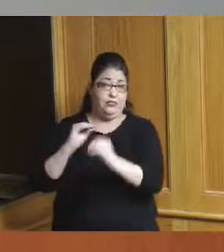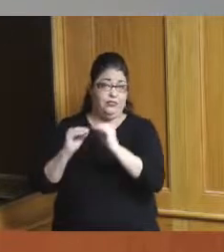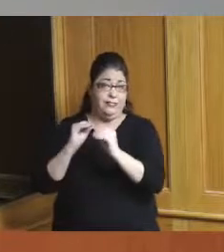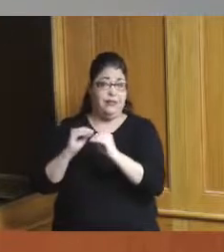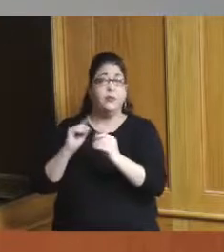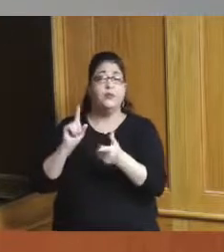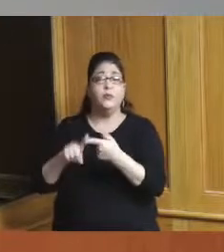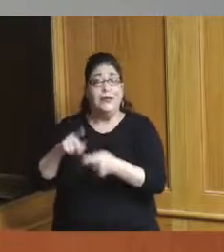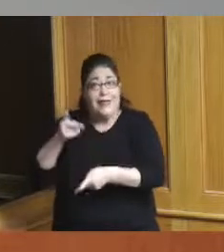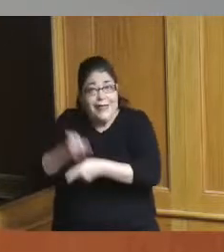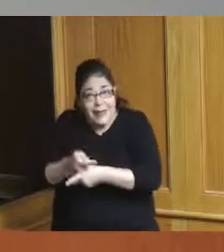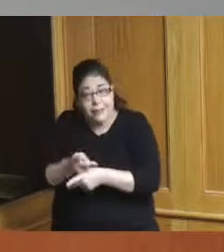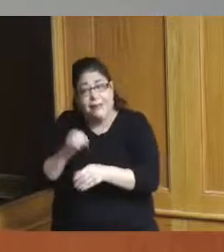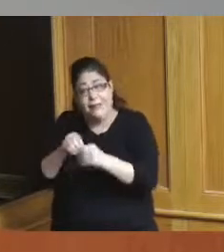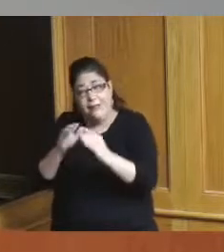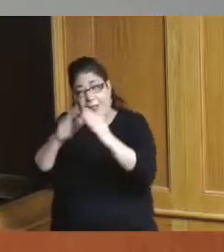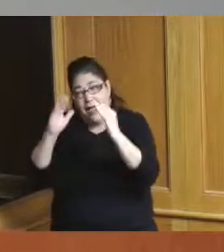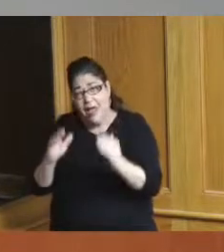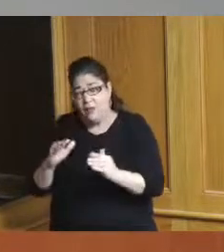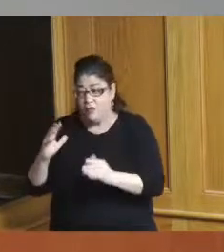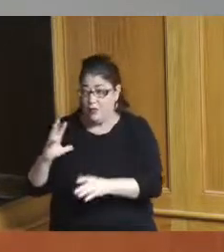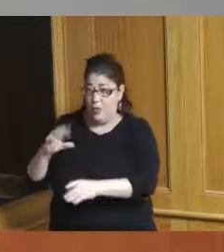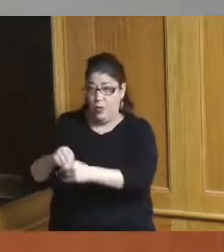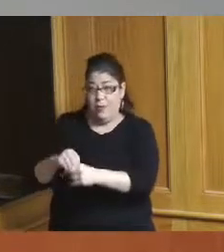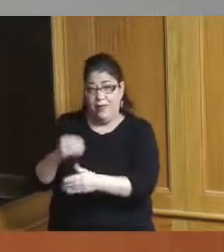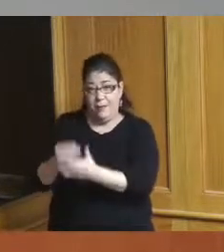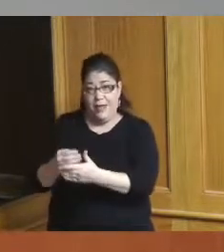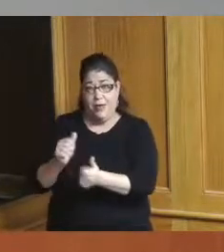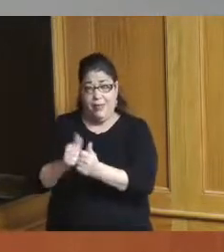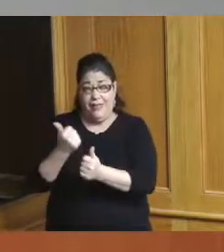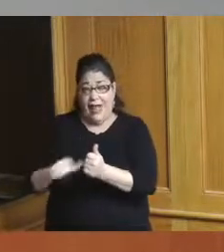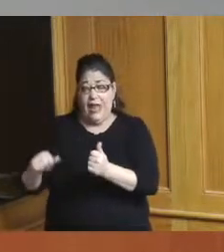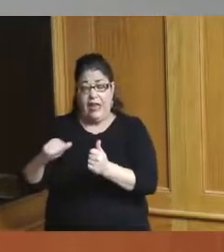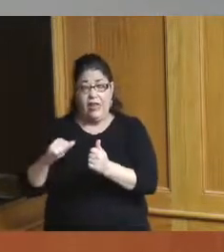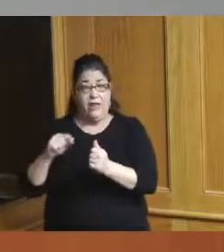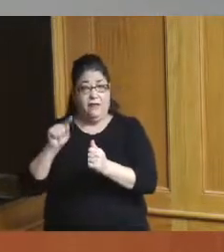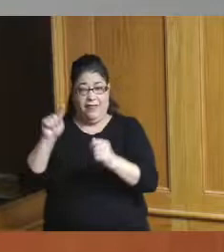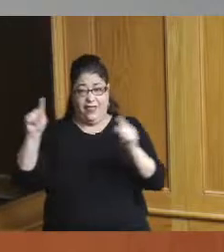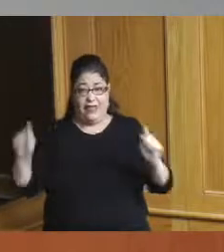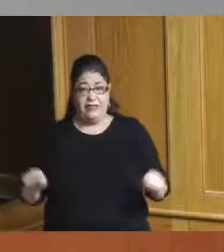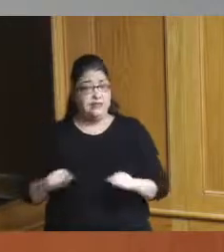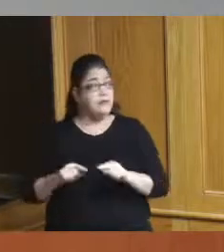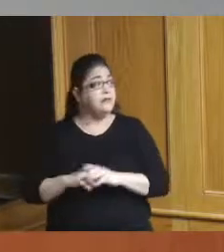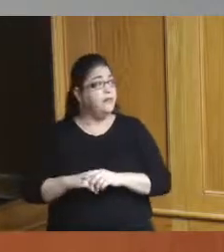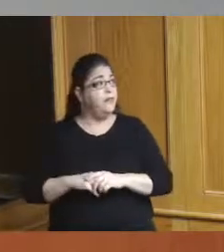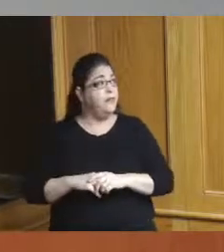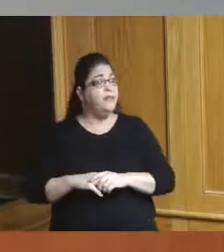in their homes is that incorporated in one of these pots yes I think we're continuing on with